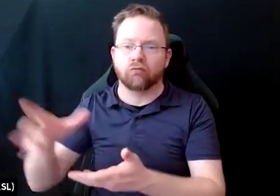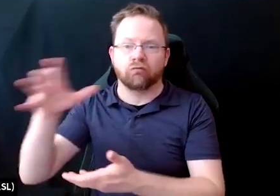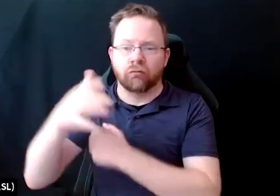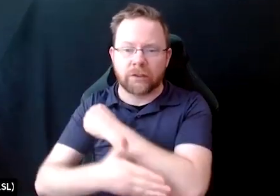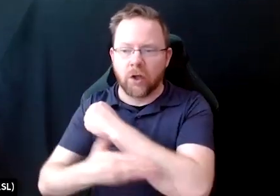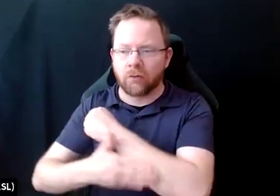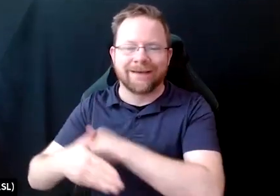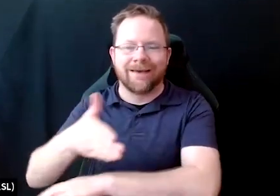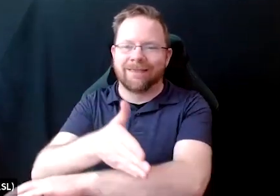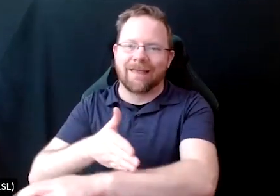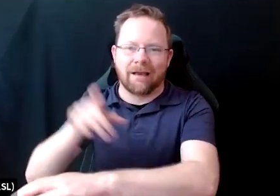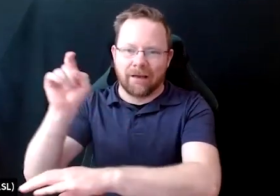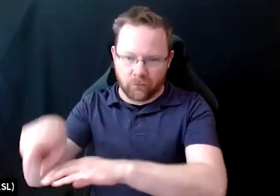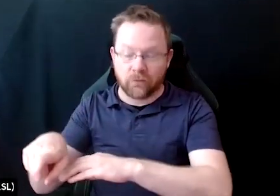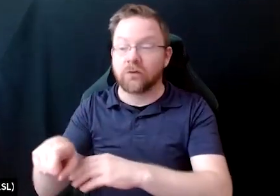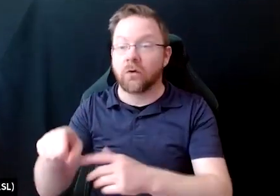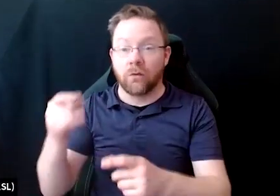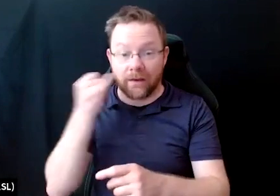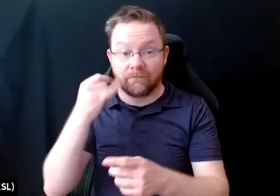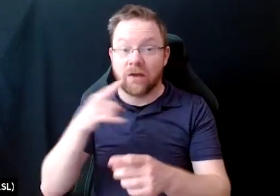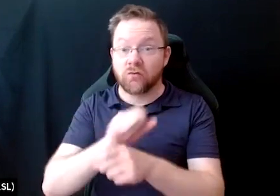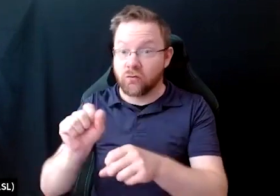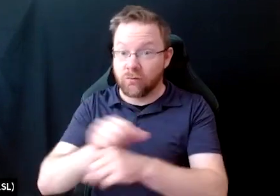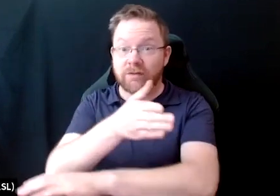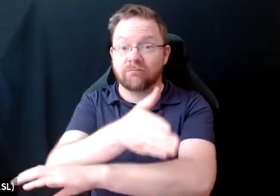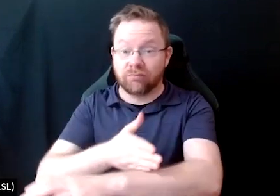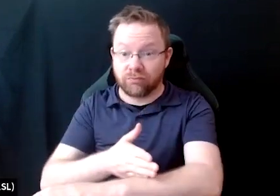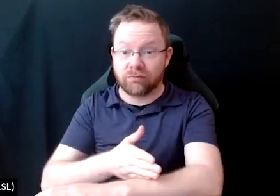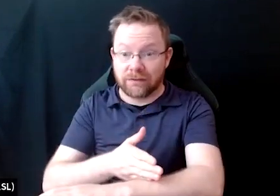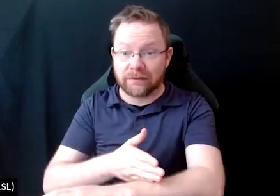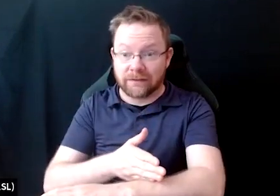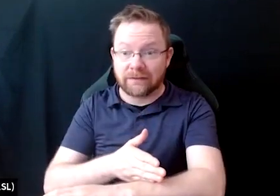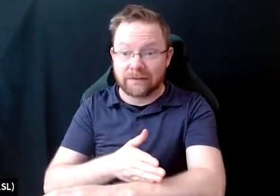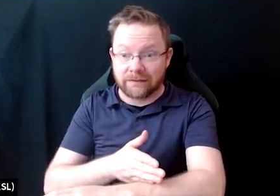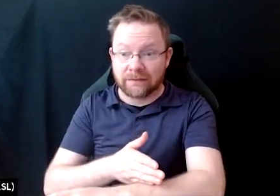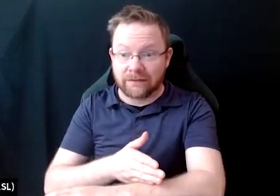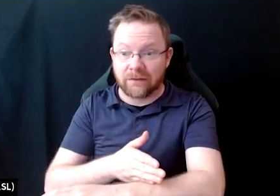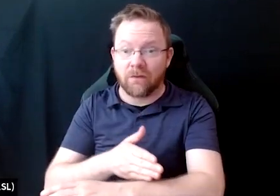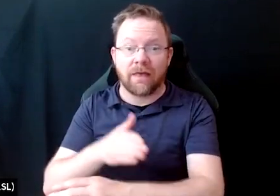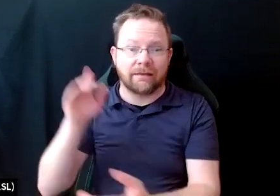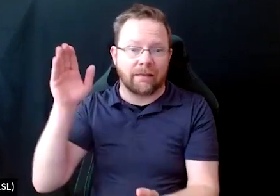Sure enough, getting an amputation is seen as less risky than 35 surgery to save somebody's leg.